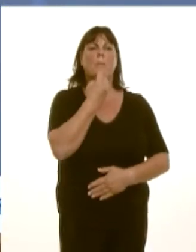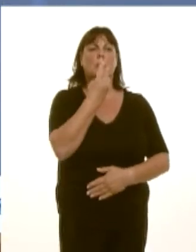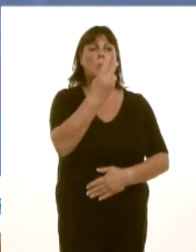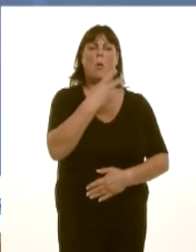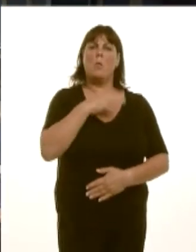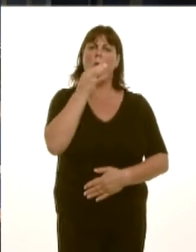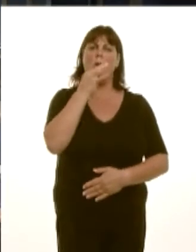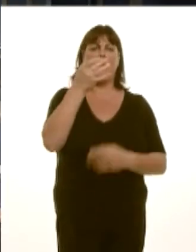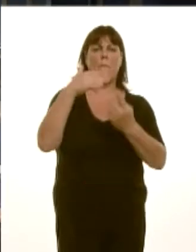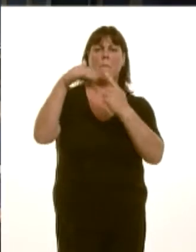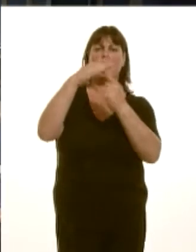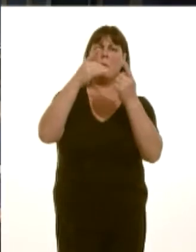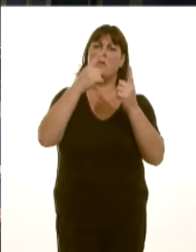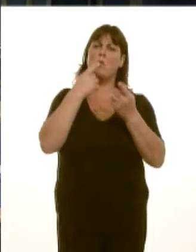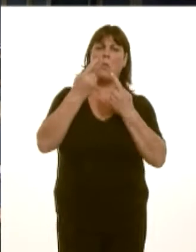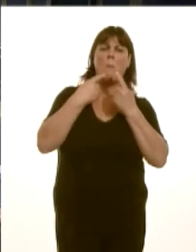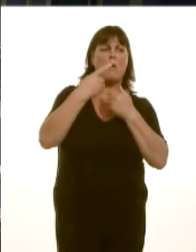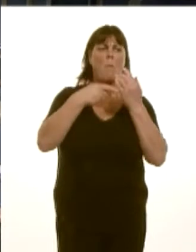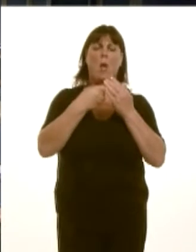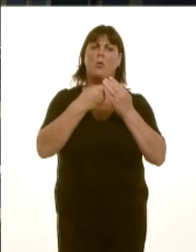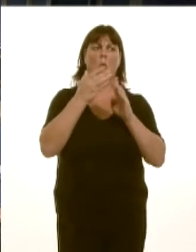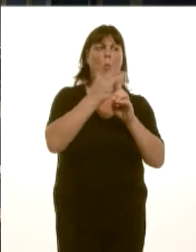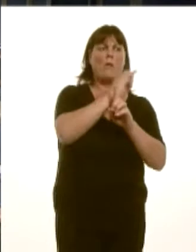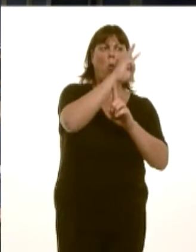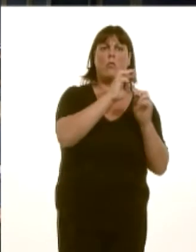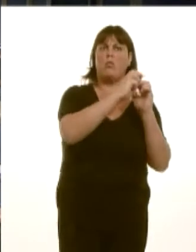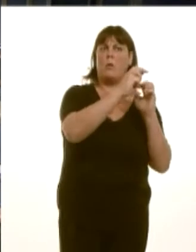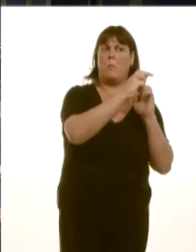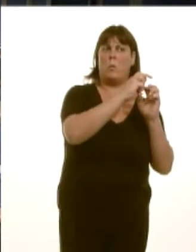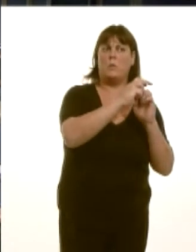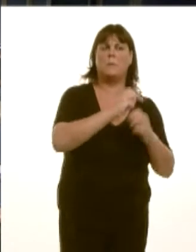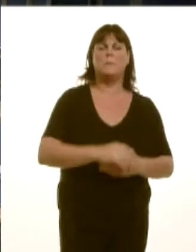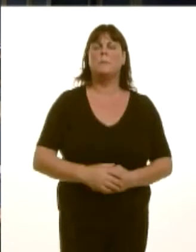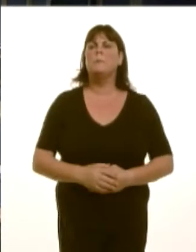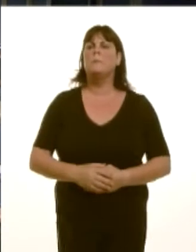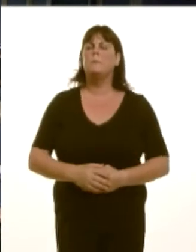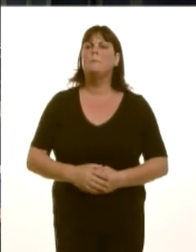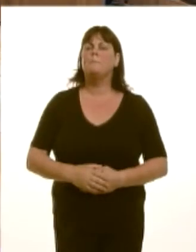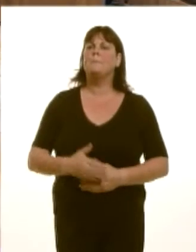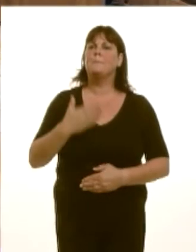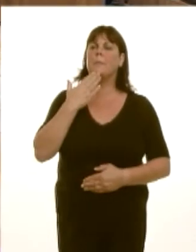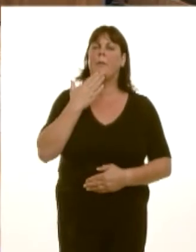over the next 12 months? OAQ(4)1834(FM) Carwyn Jones: We are taking forward a range of actions to improve transport.